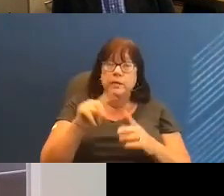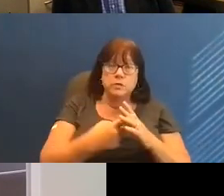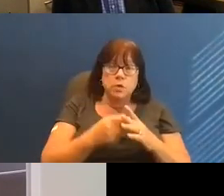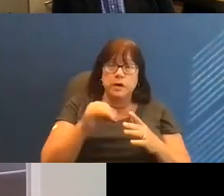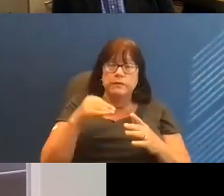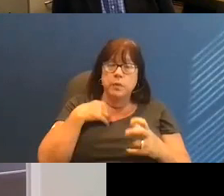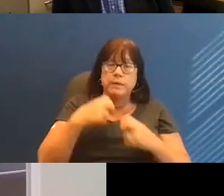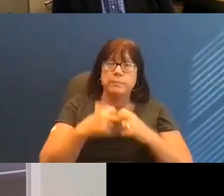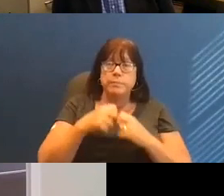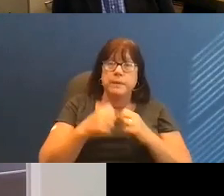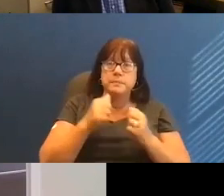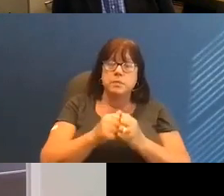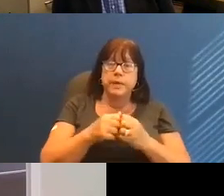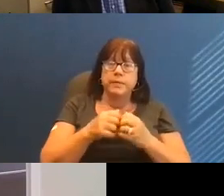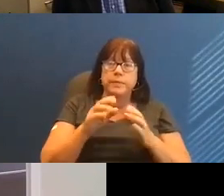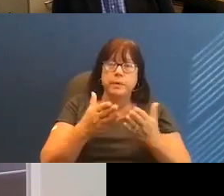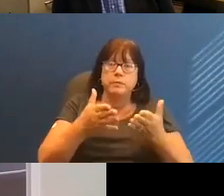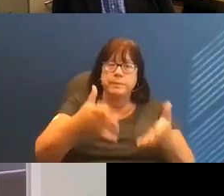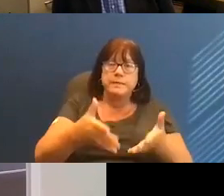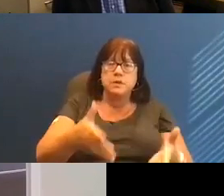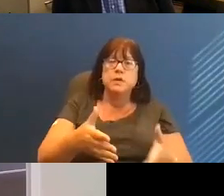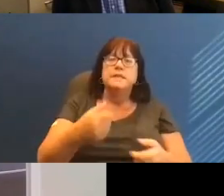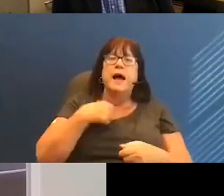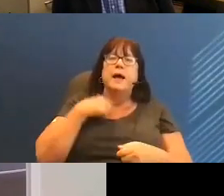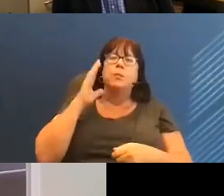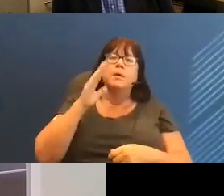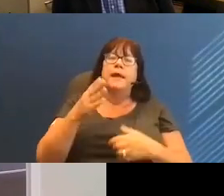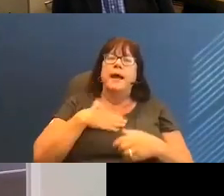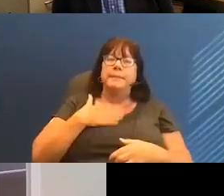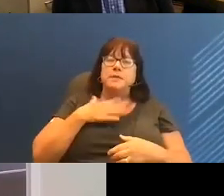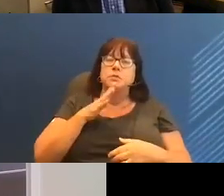please let me know I'll be happy to speak with you further and thanks for your time and attention.